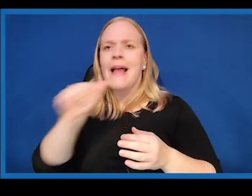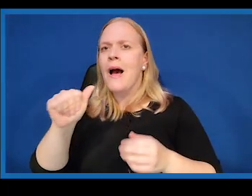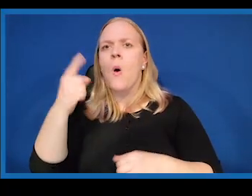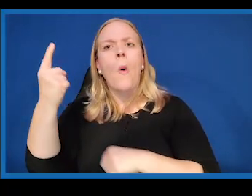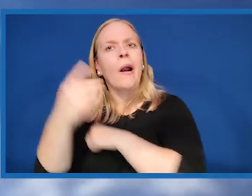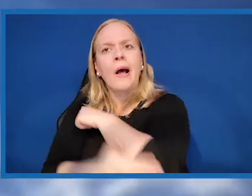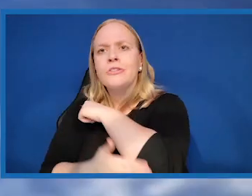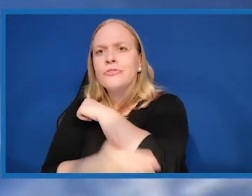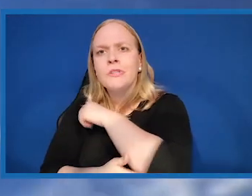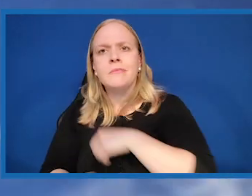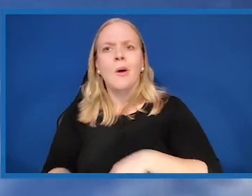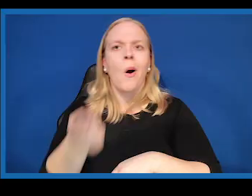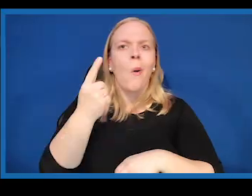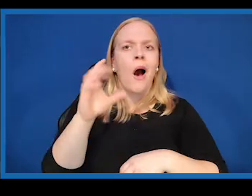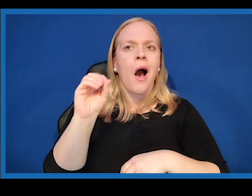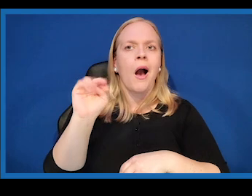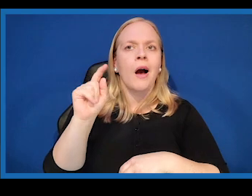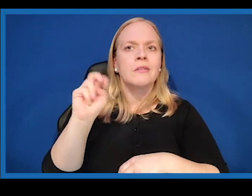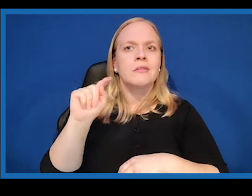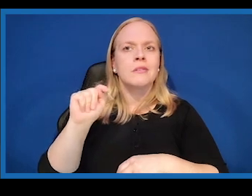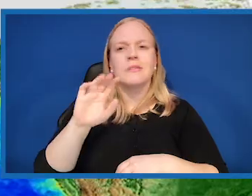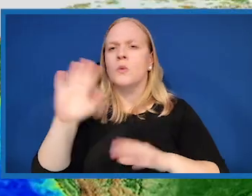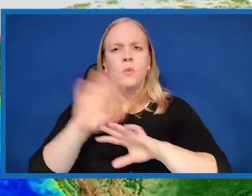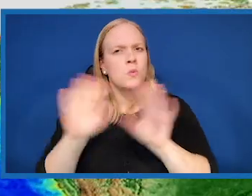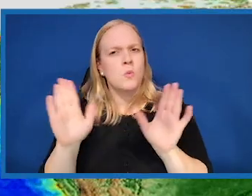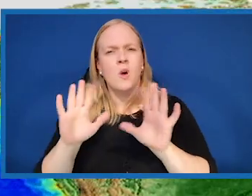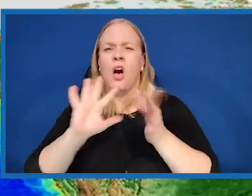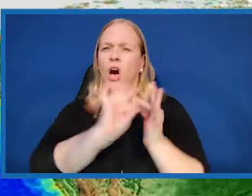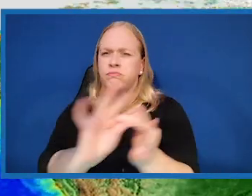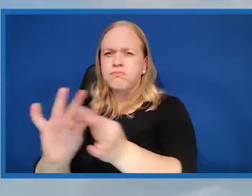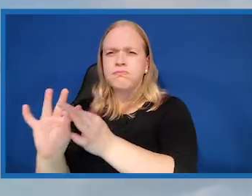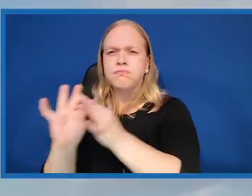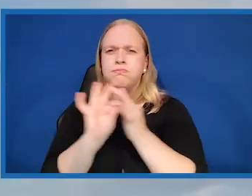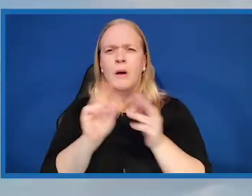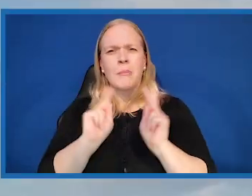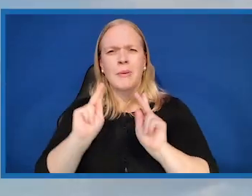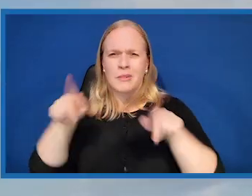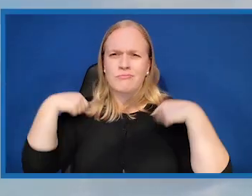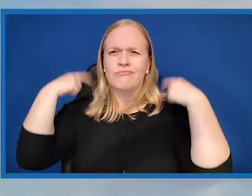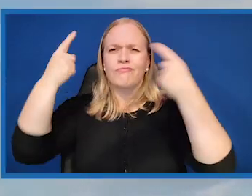BUT WHY HUMANITY HAS BEEN MONITORING GLOBAL SEA LEVEL FROM SPACE WITH